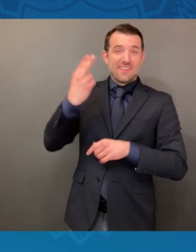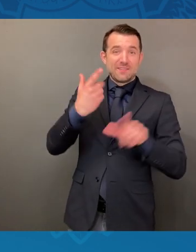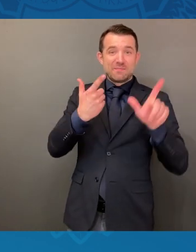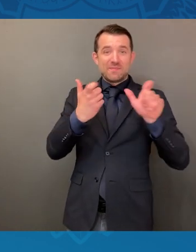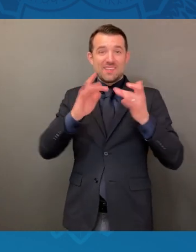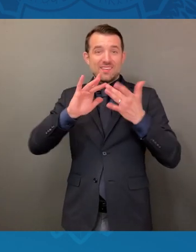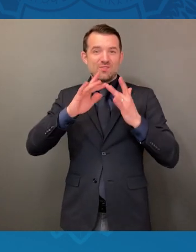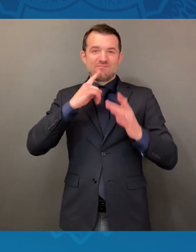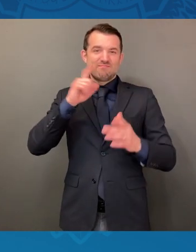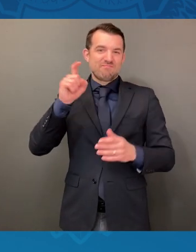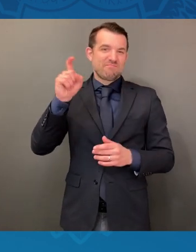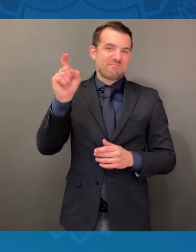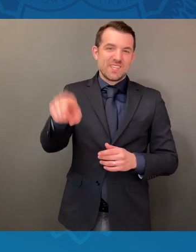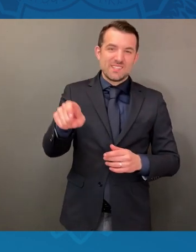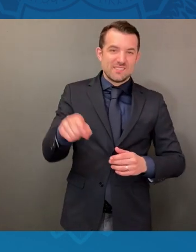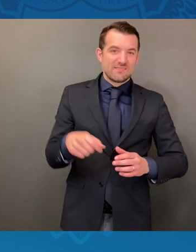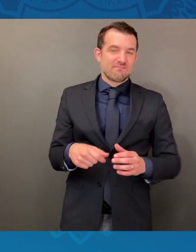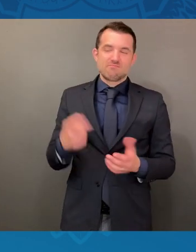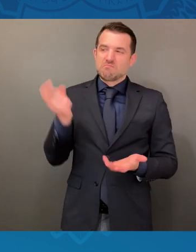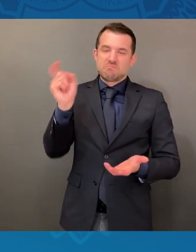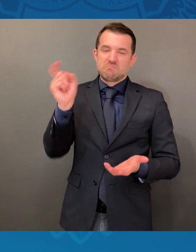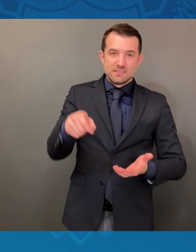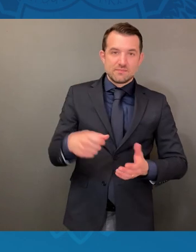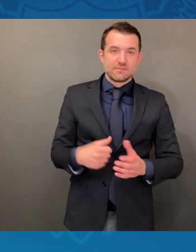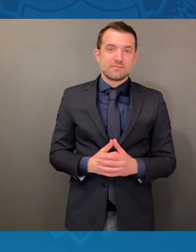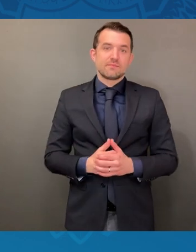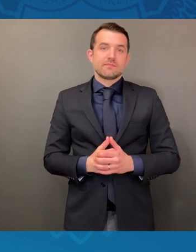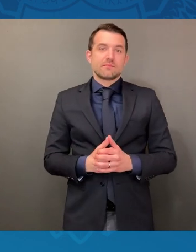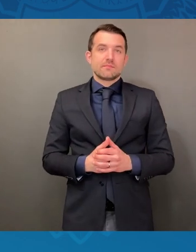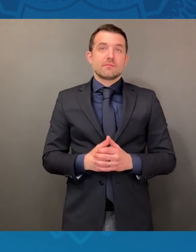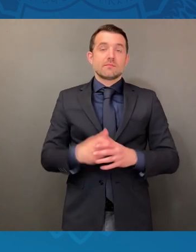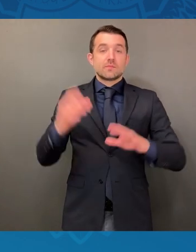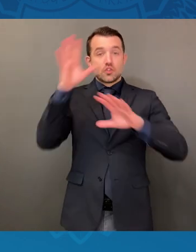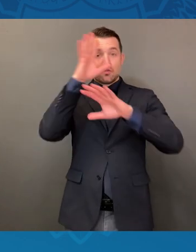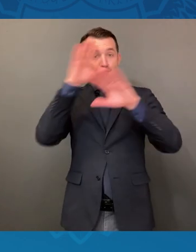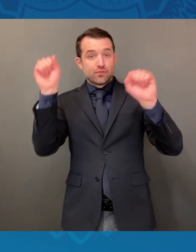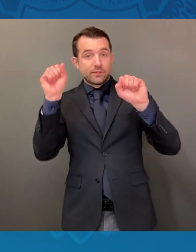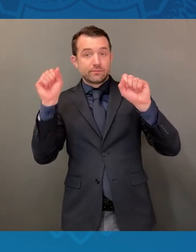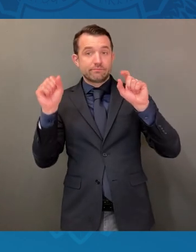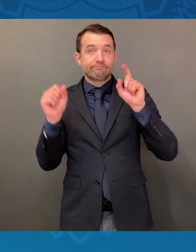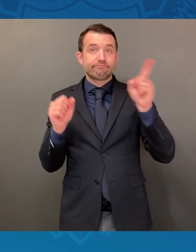And so our administration is taking action. Last month, our administration announced